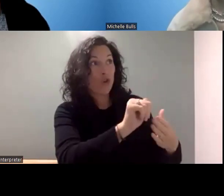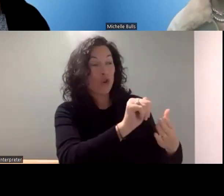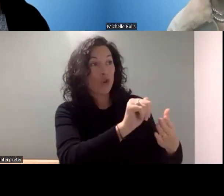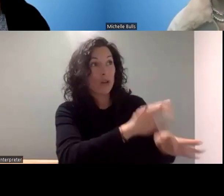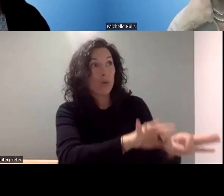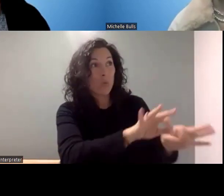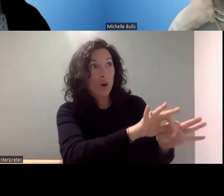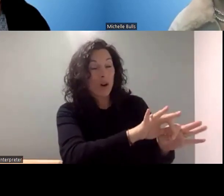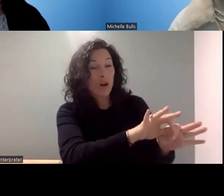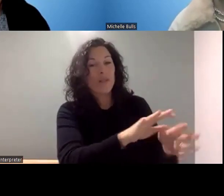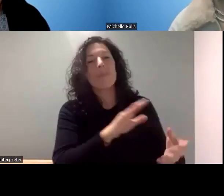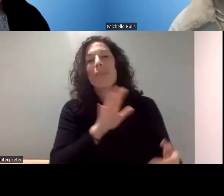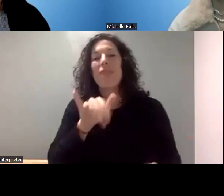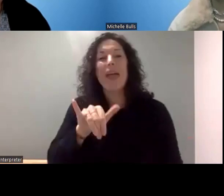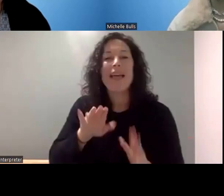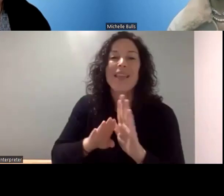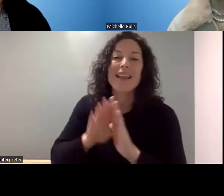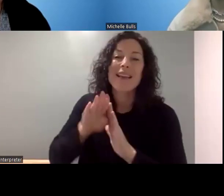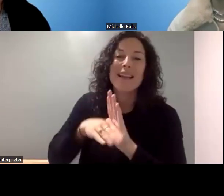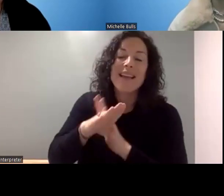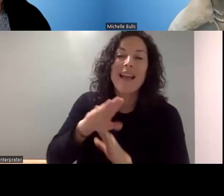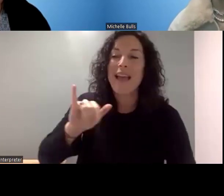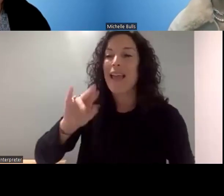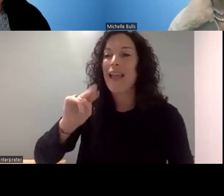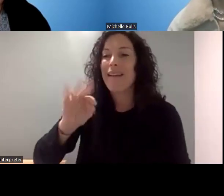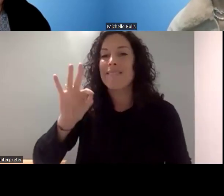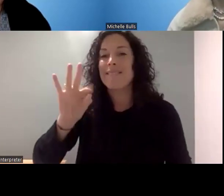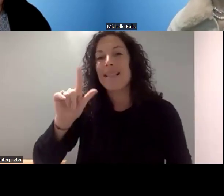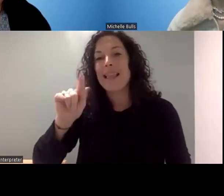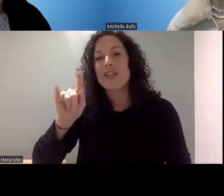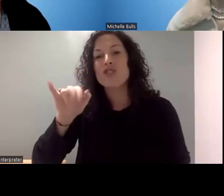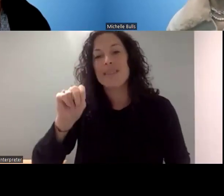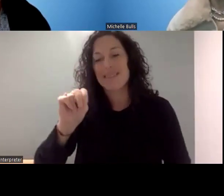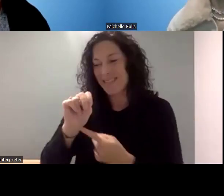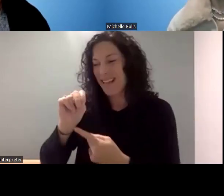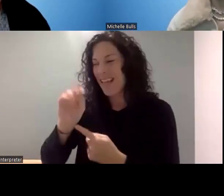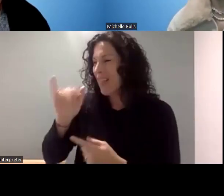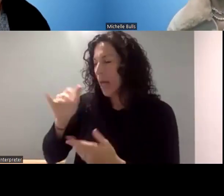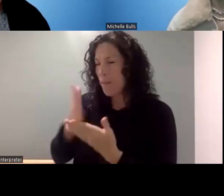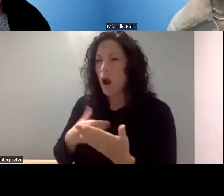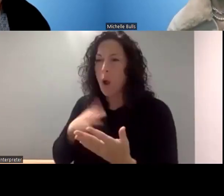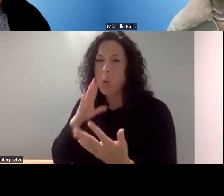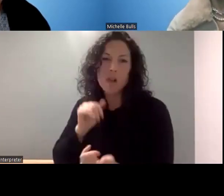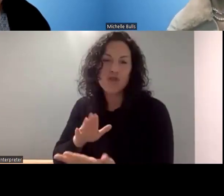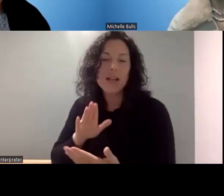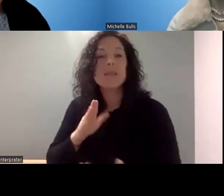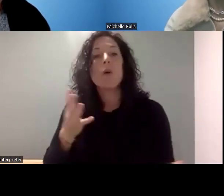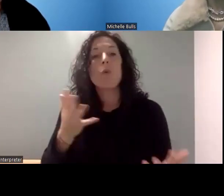because I think that that's the first part of this where what we tell our recipients or our applicants